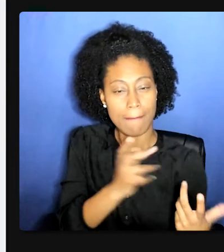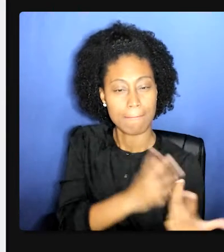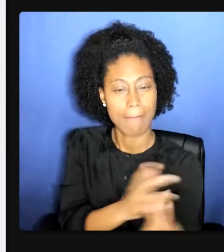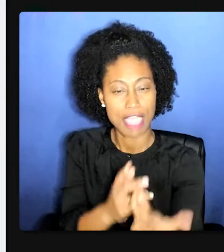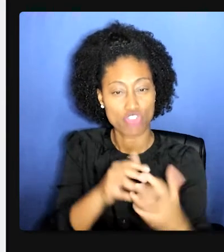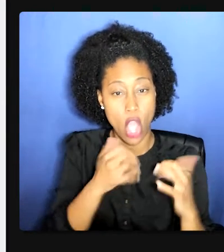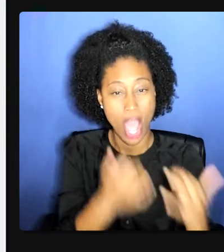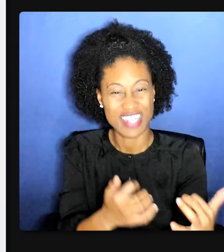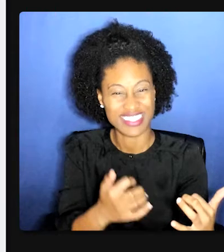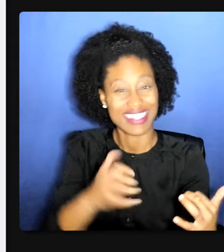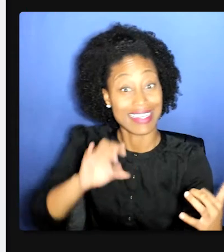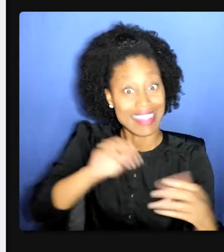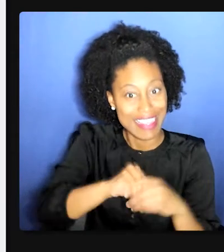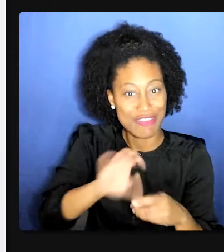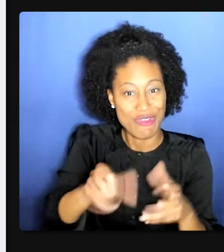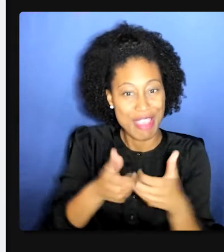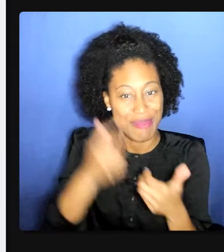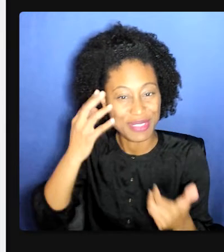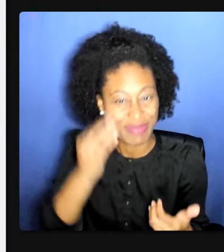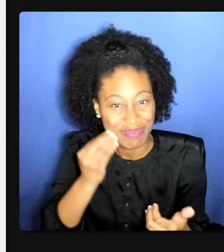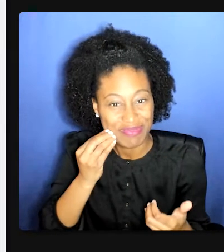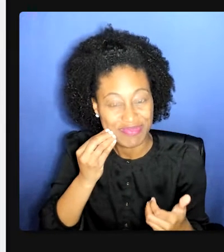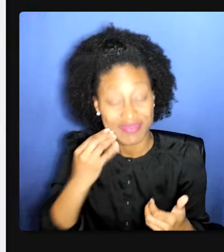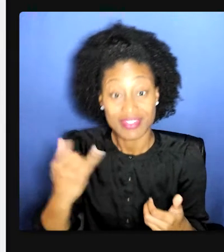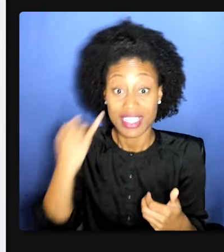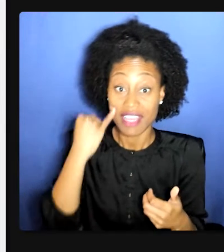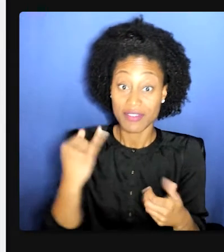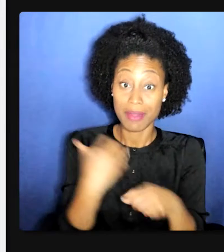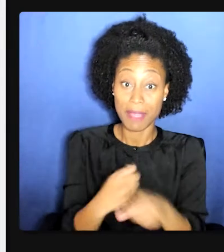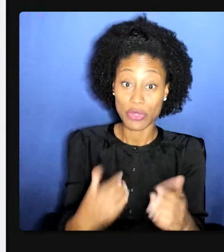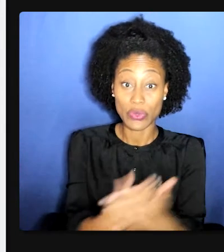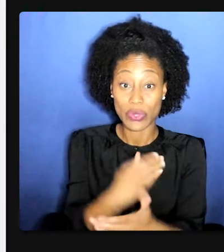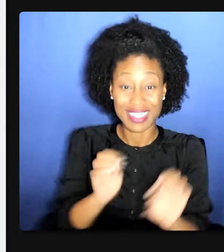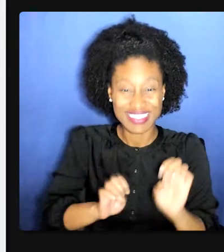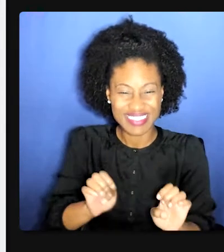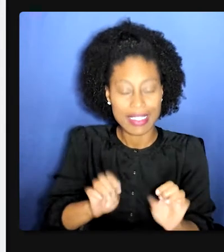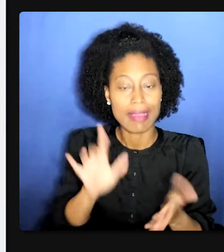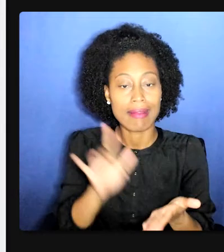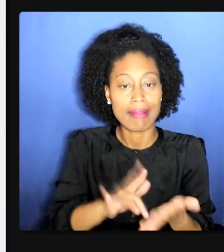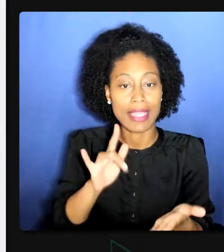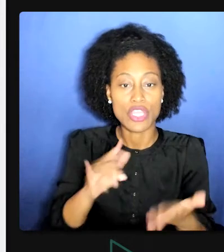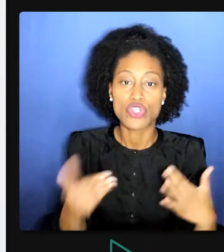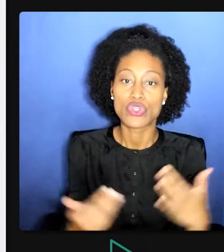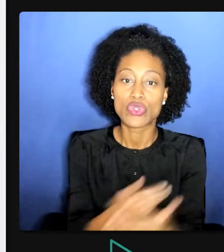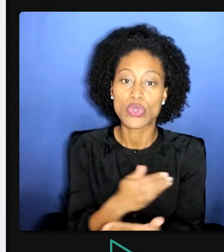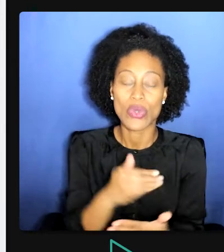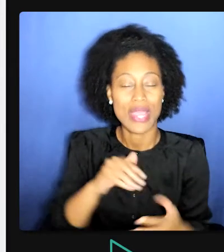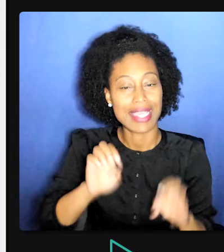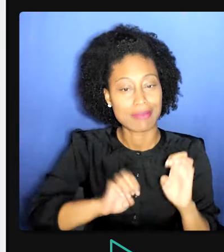When you are willing to make a new experiment, you click on the new experiment button. To save us some time,